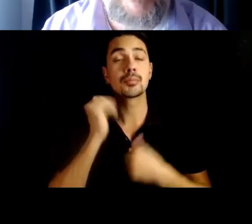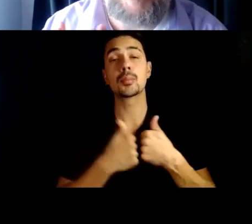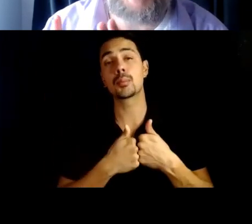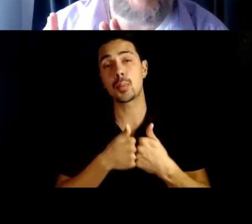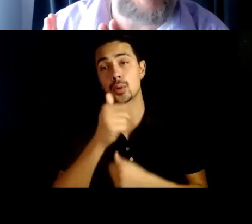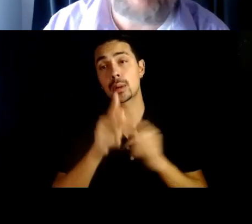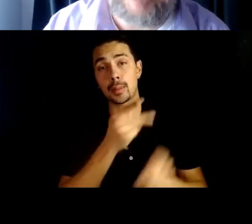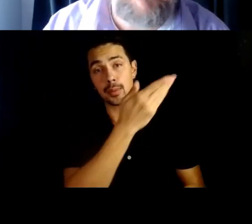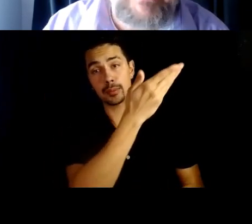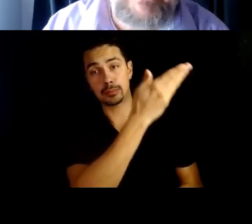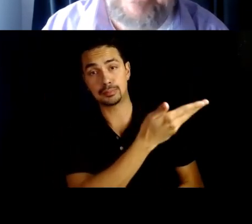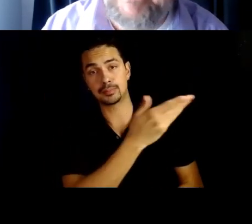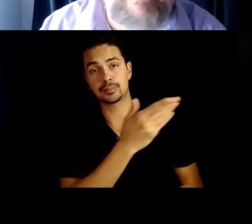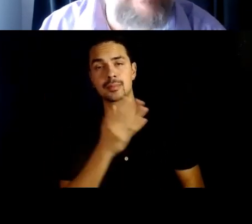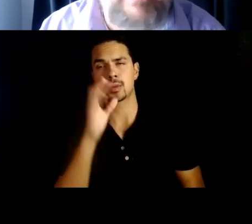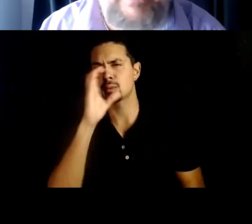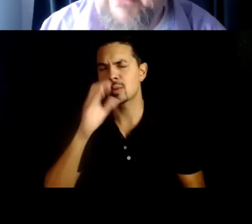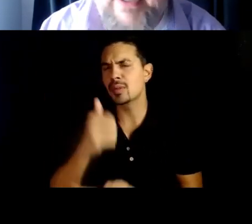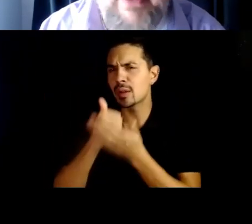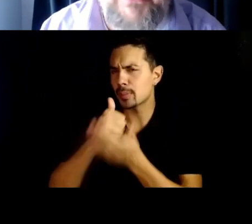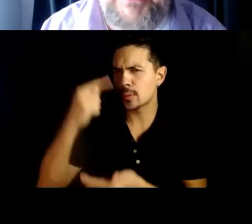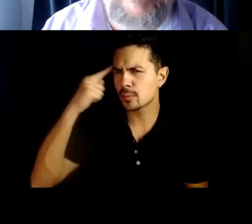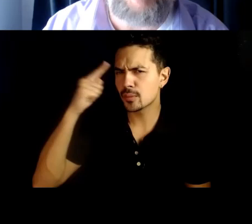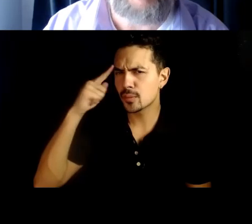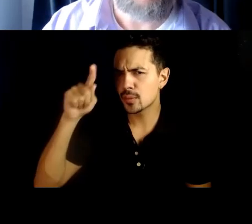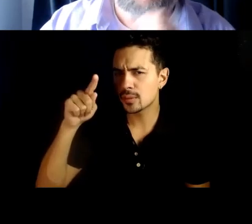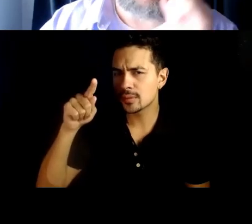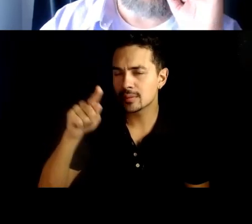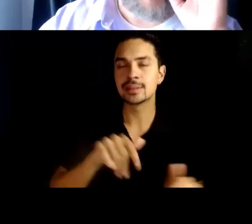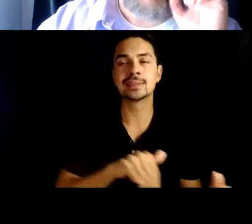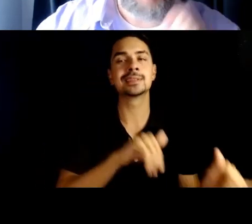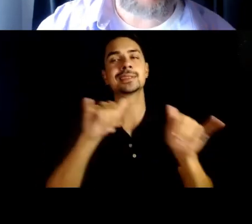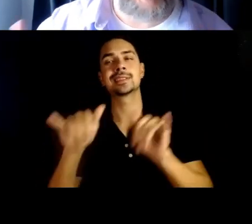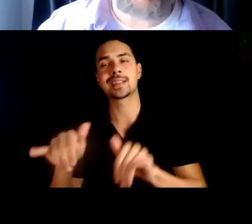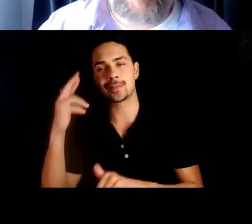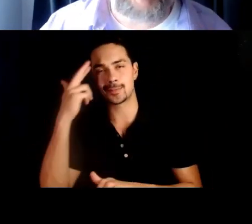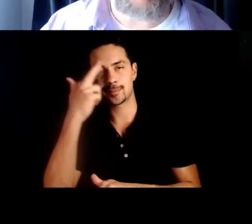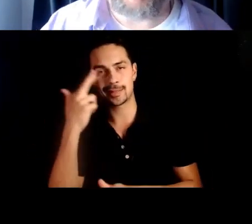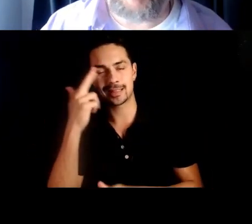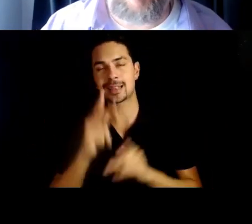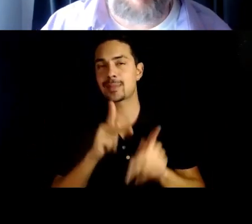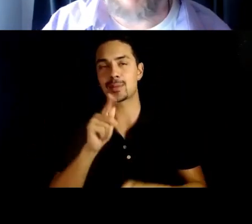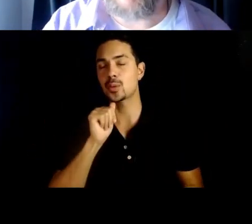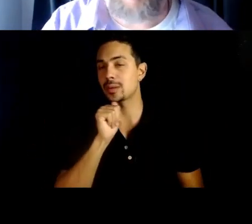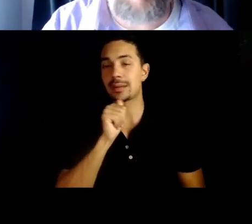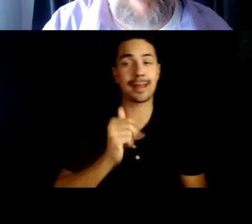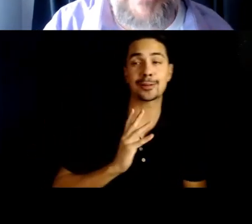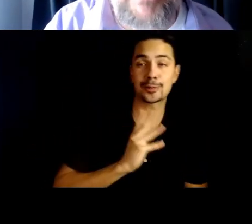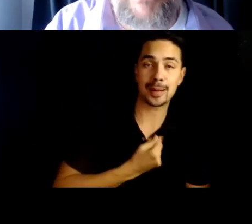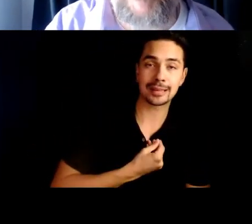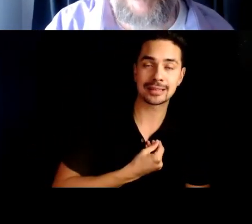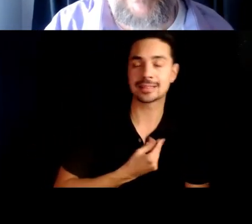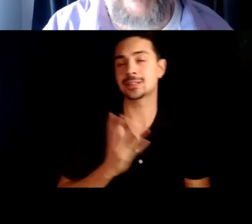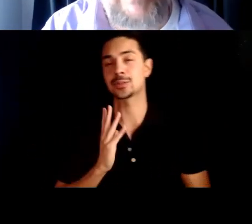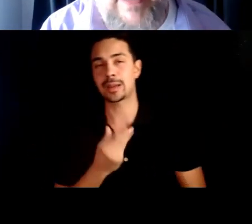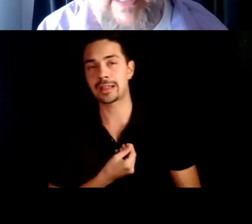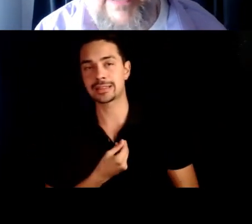because of the same reasons that every other person, non-trans and trans seeks therapy because they're depressed, because they have anxiety,